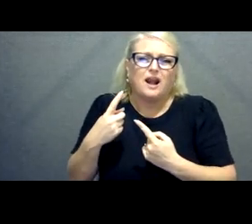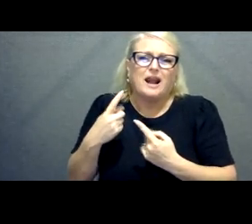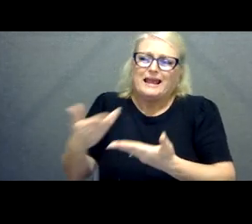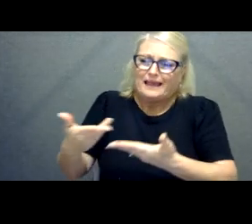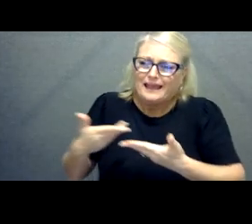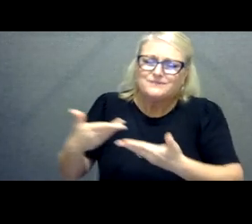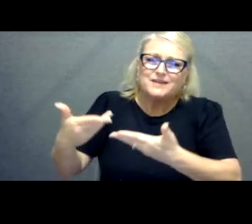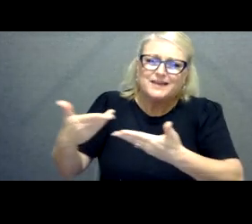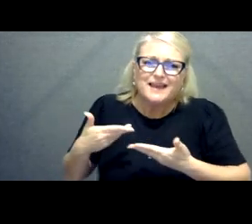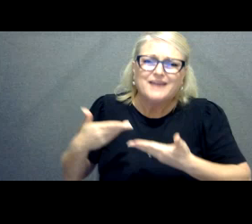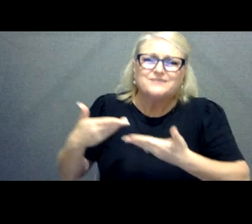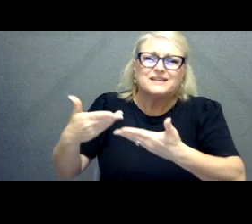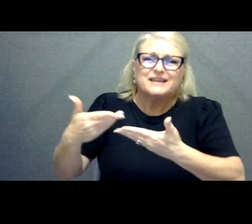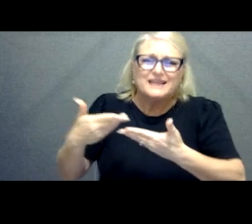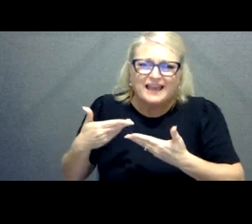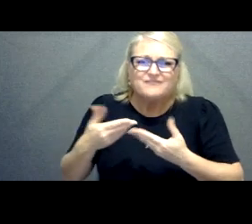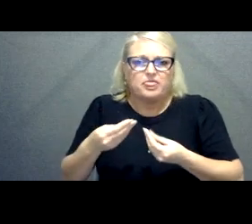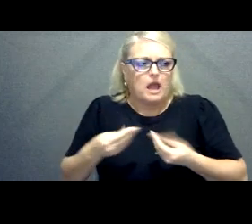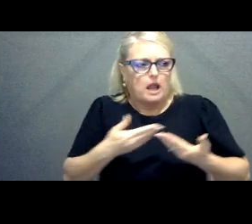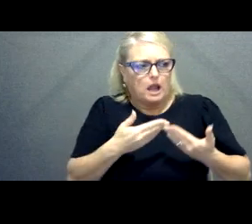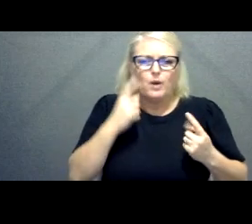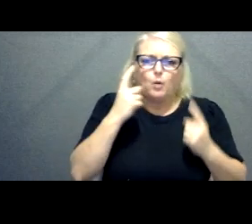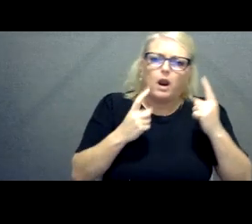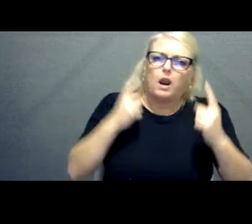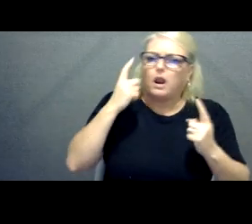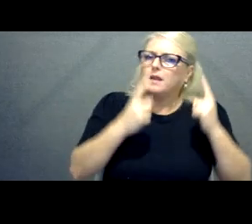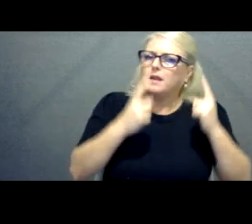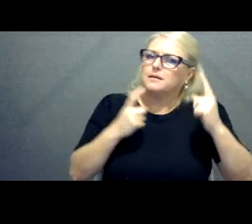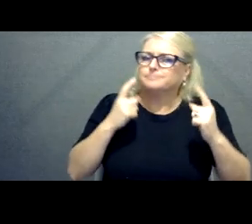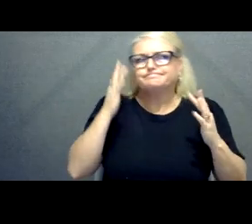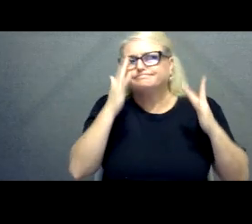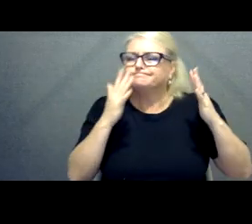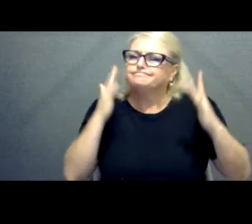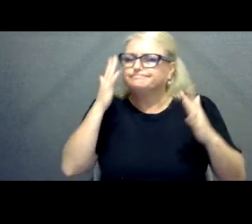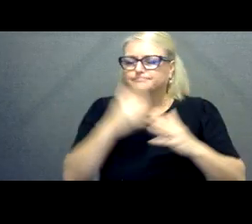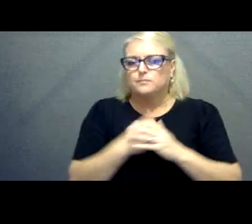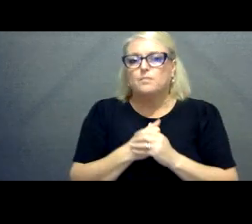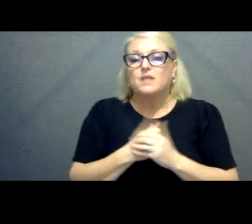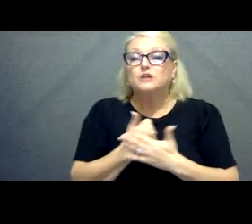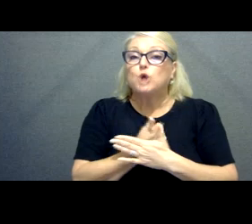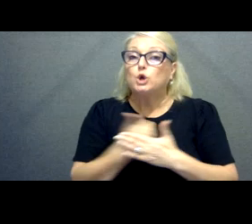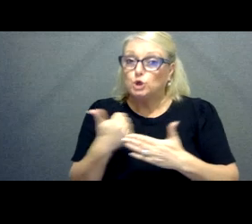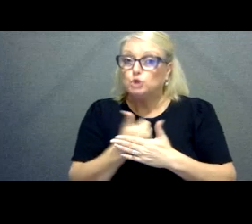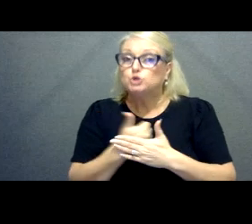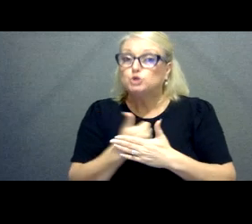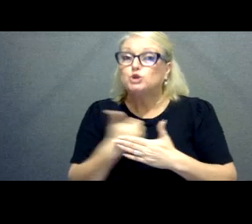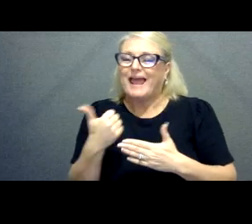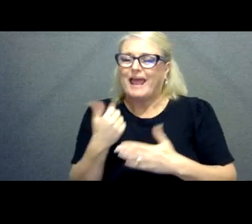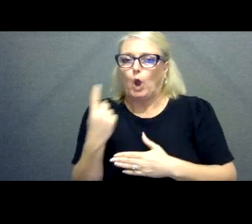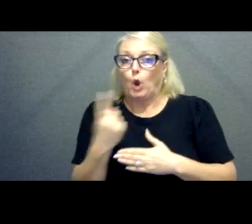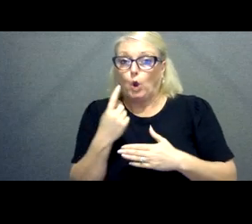reconsider our position yeah um so we'll normally go back to the original assessing officer and if